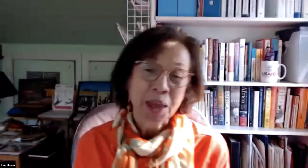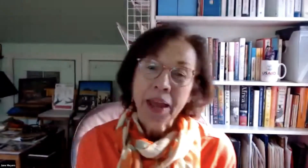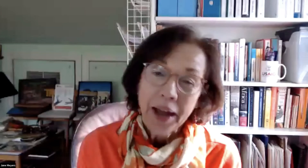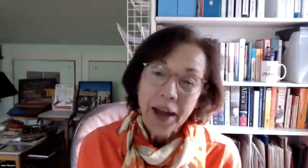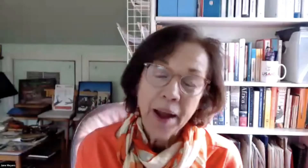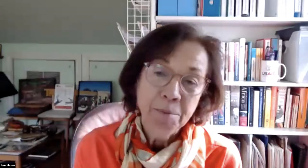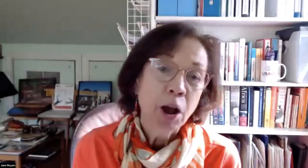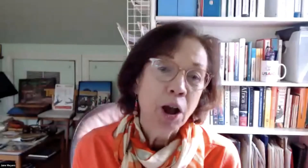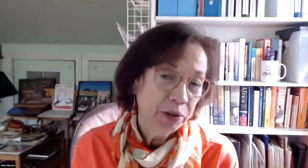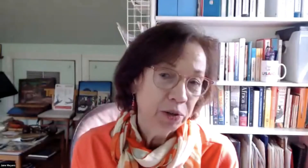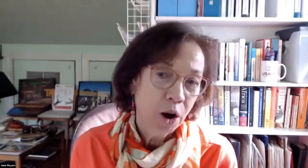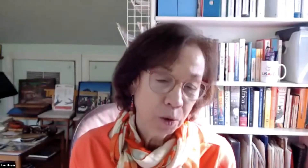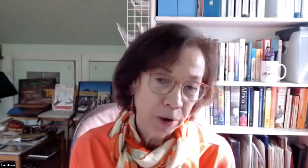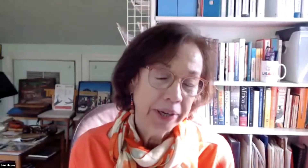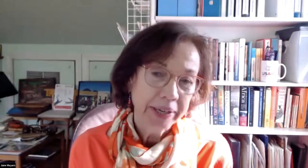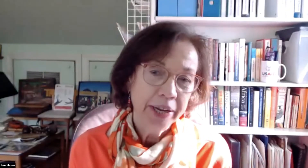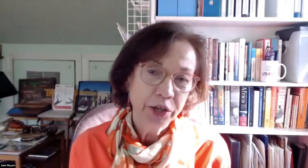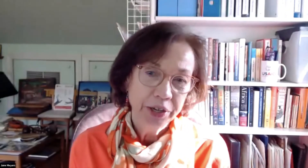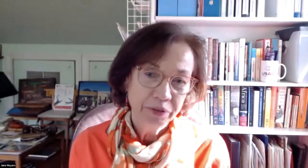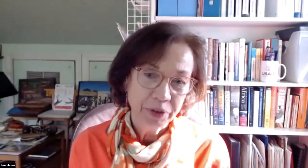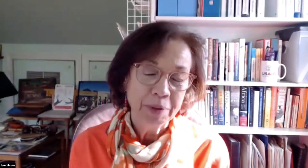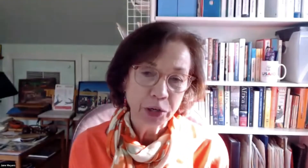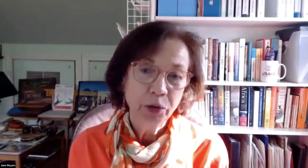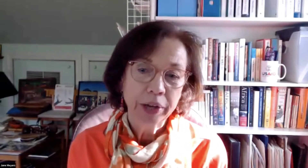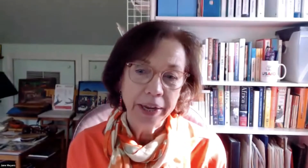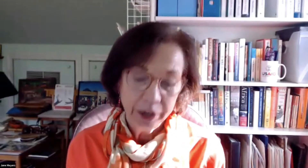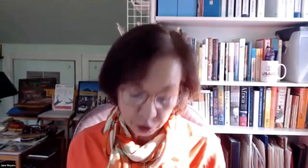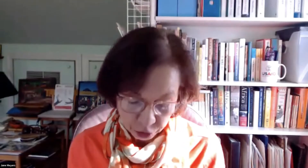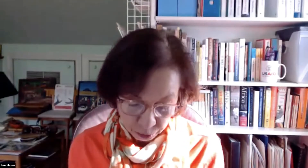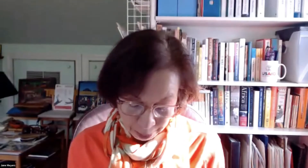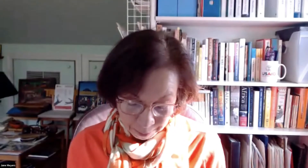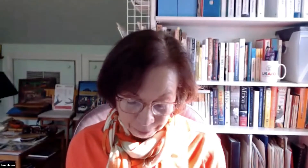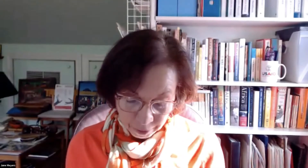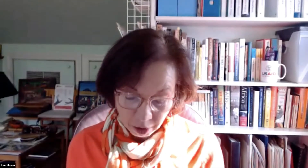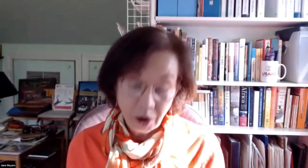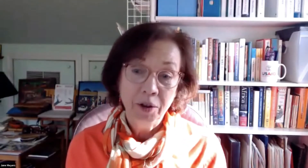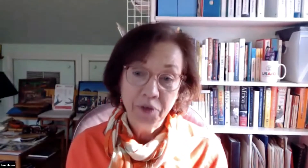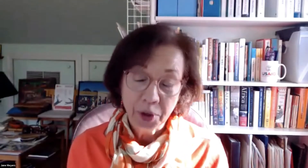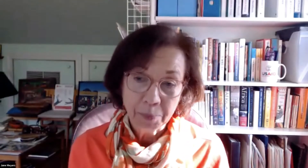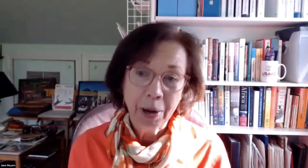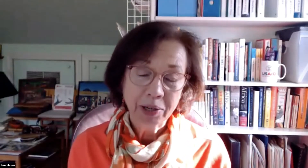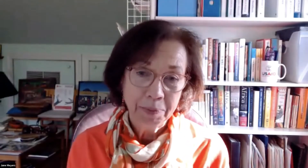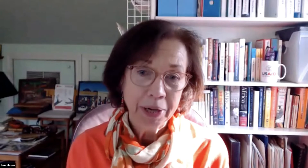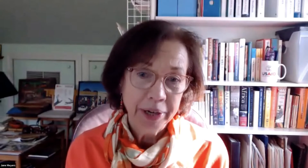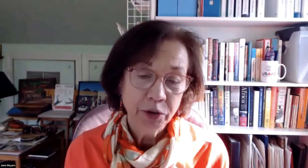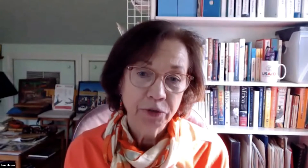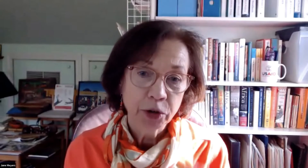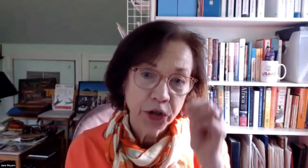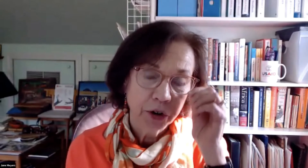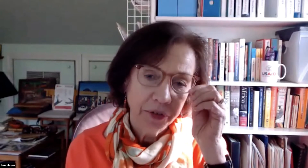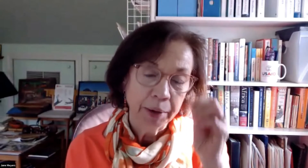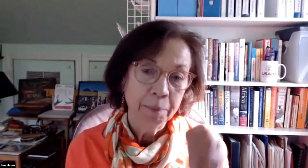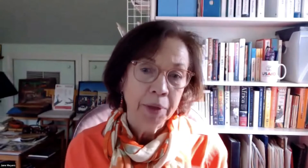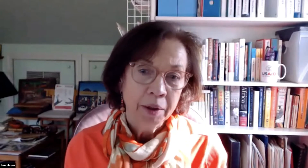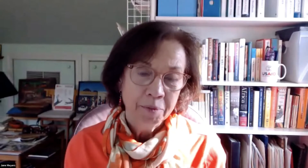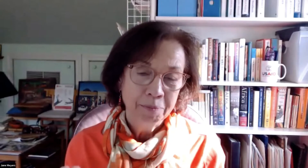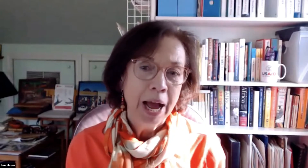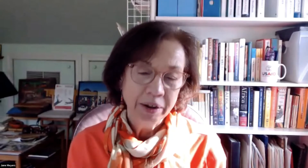because our organization is very much looking into all of the possibilities for serving blind,